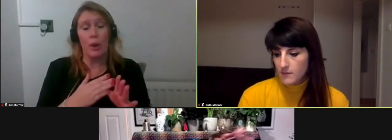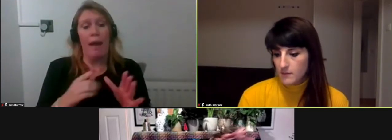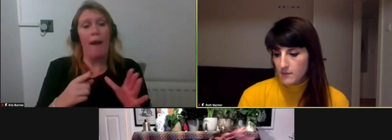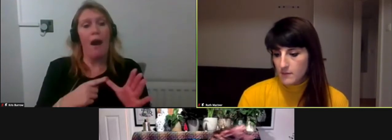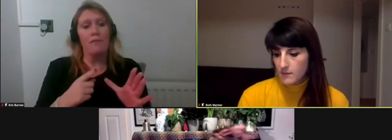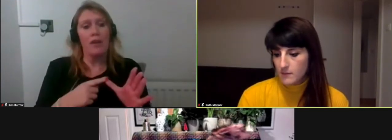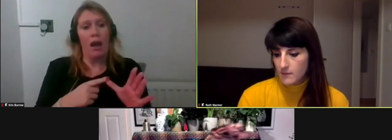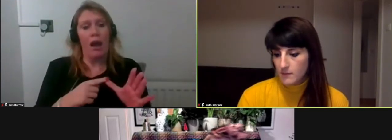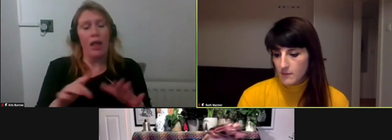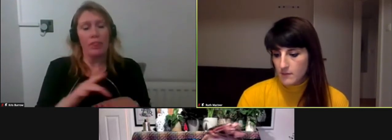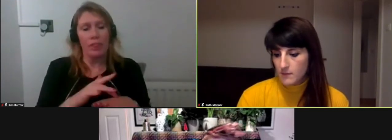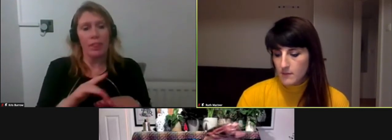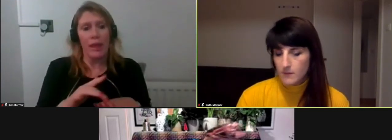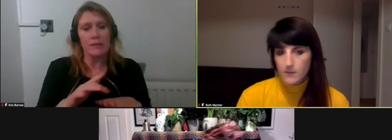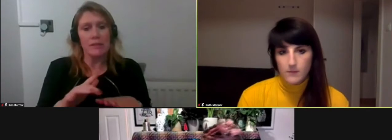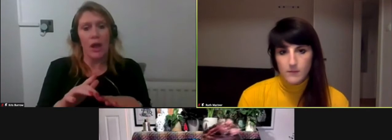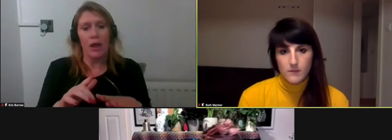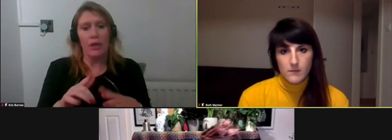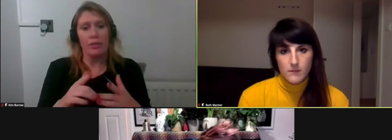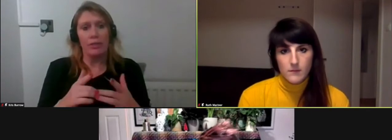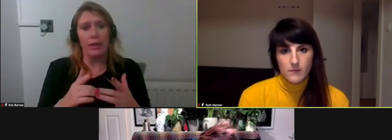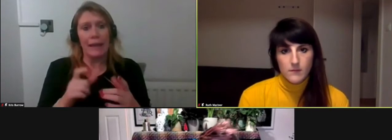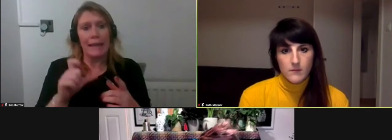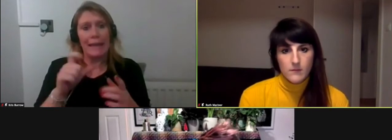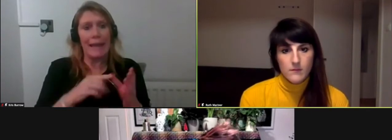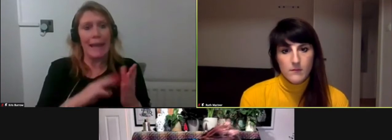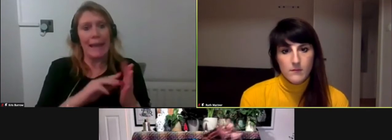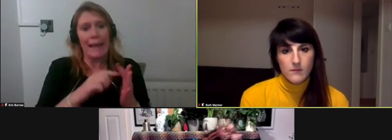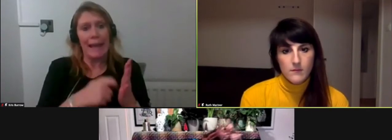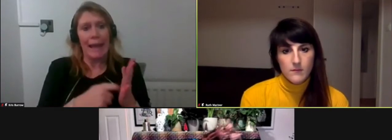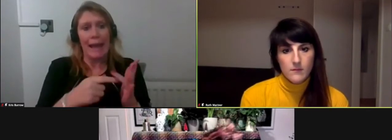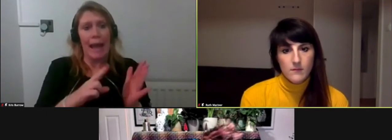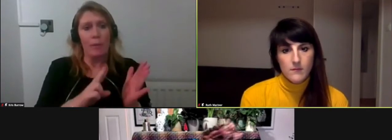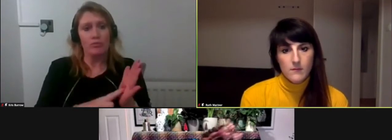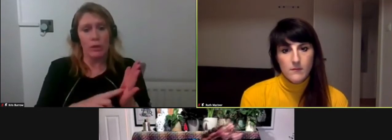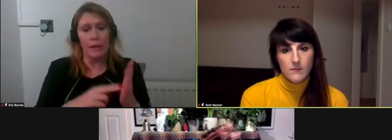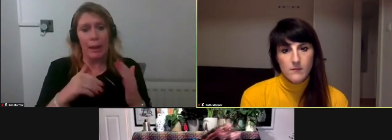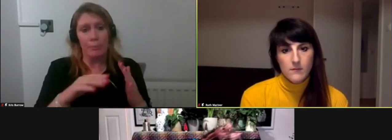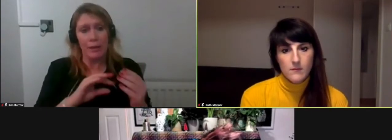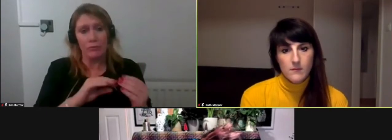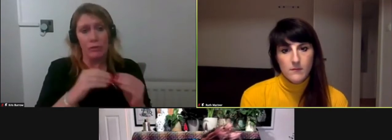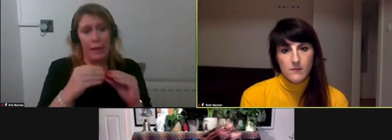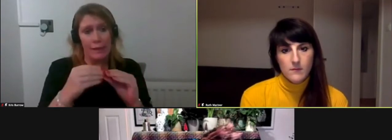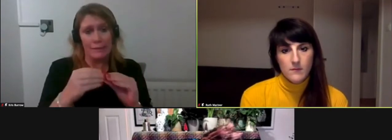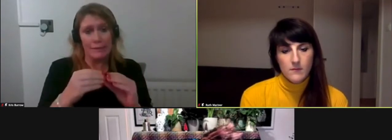with on the original showing, she showed me that video and obviously I saw that was